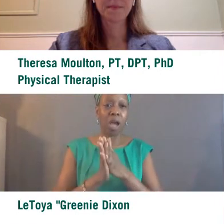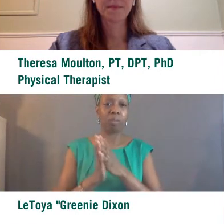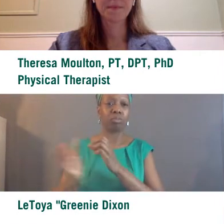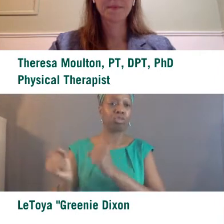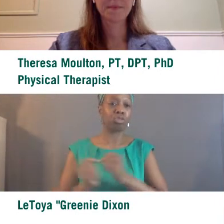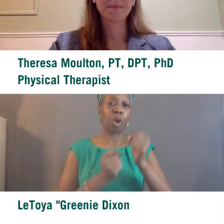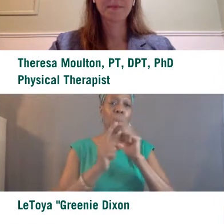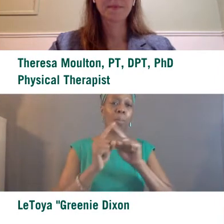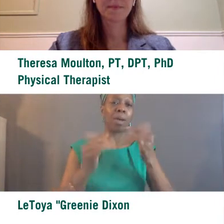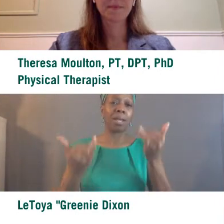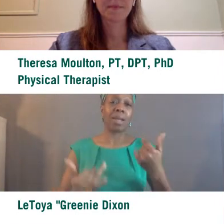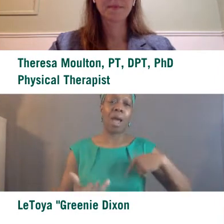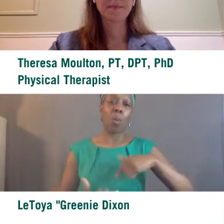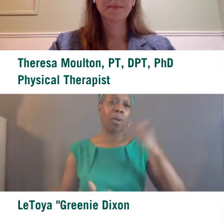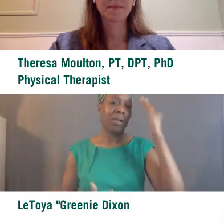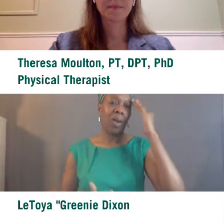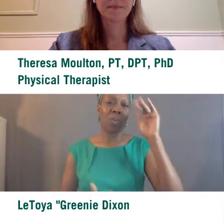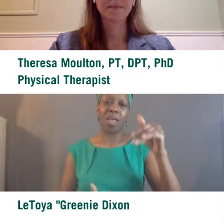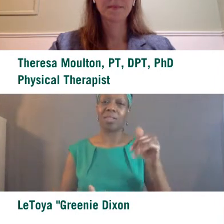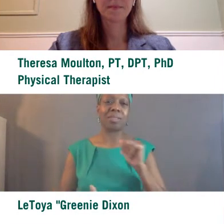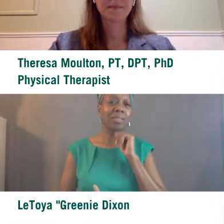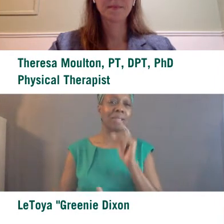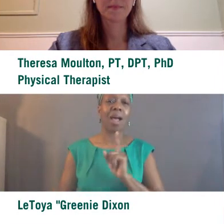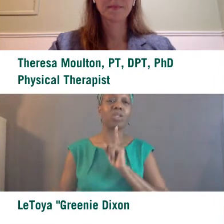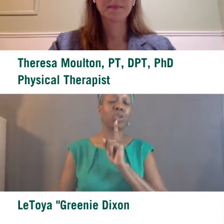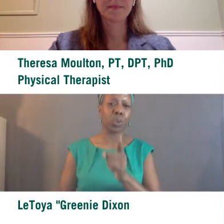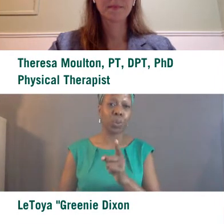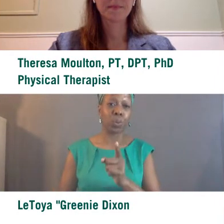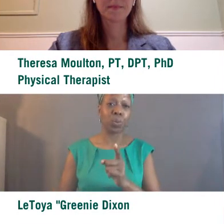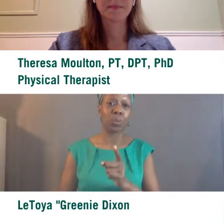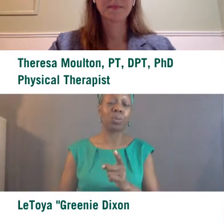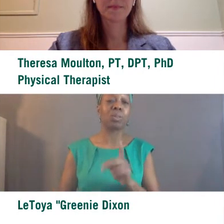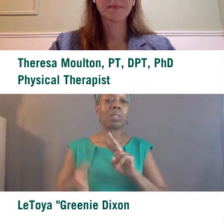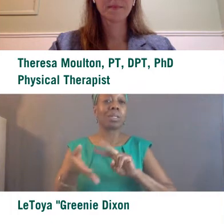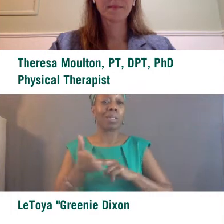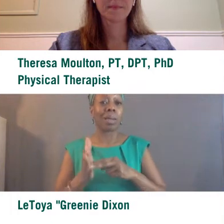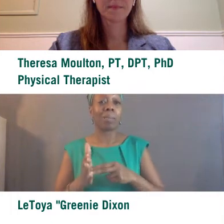can have the benefits of exercise.